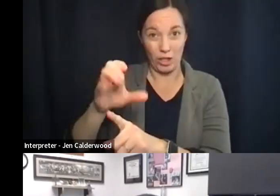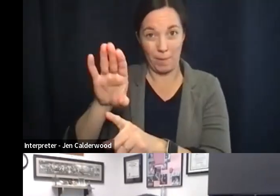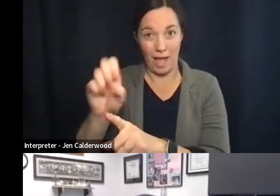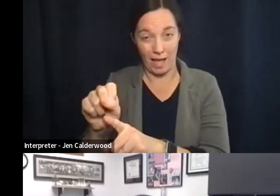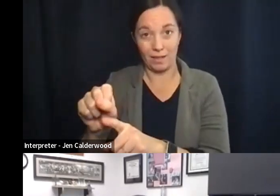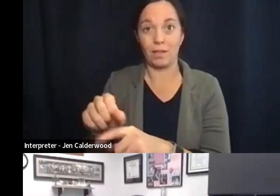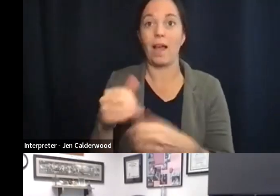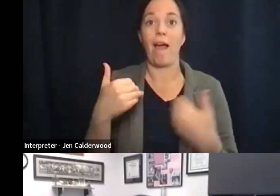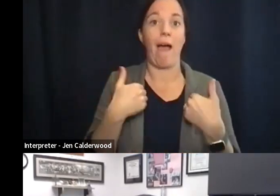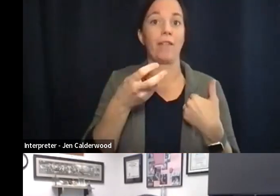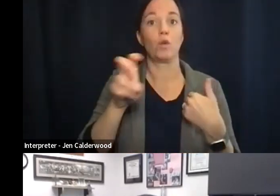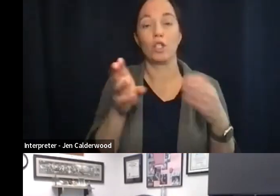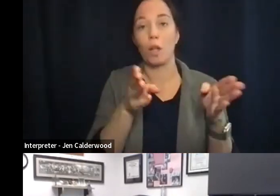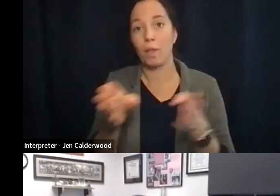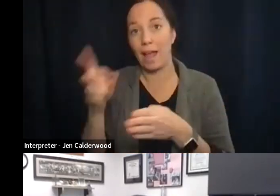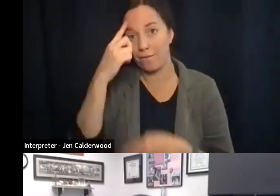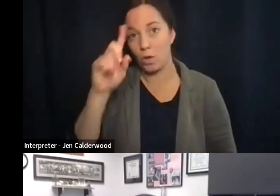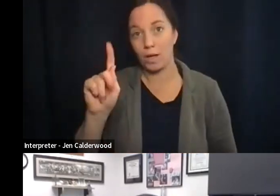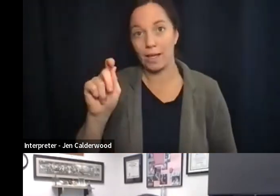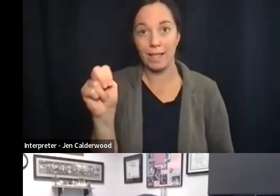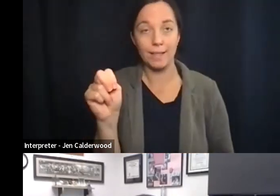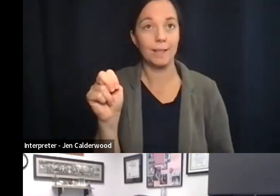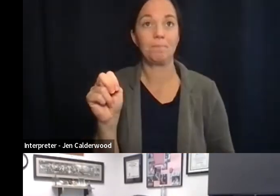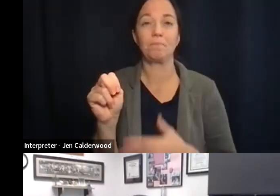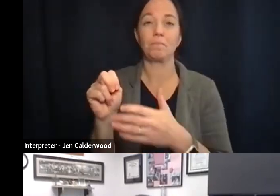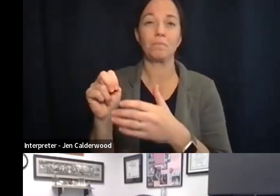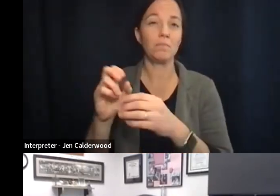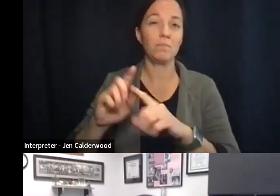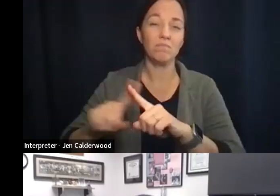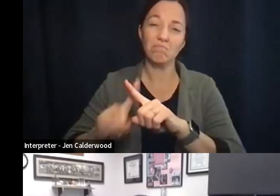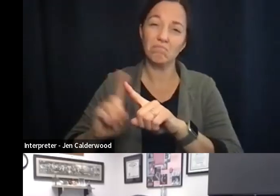Low and moldy up pops a whole other website completely dedicated to this. It had the HCBS transition plan for Kansas.